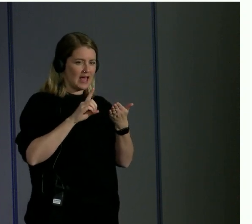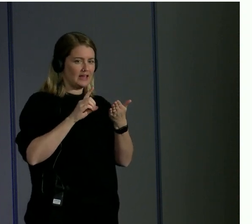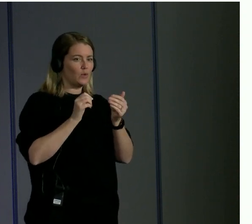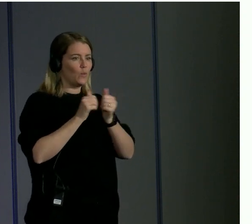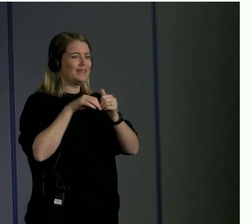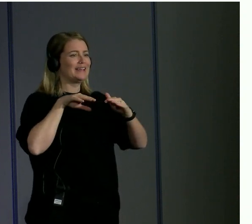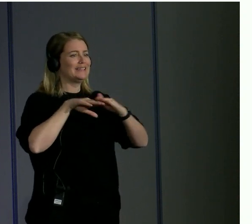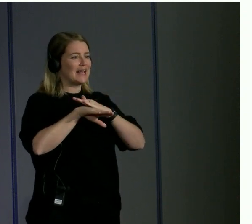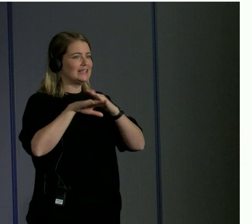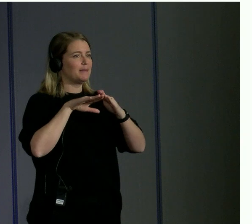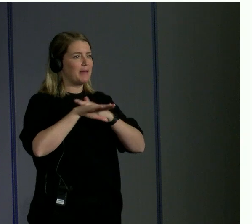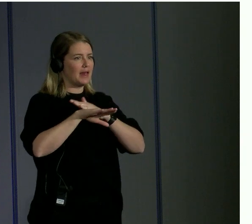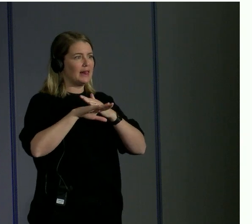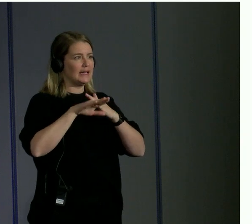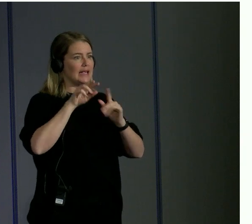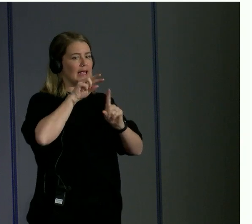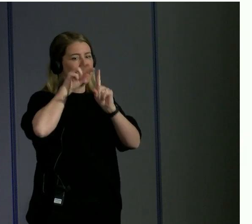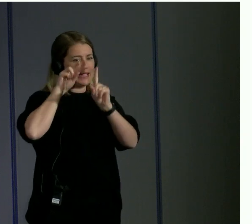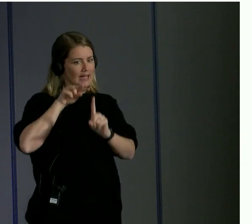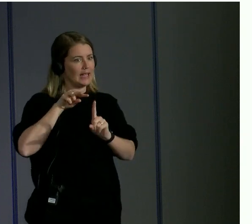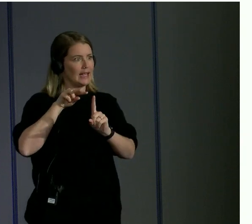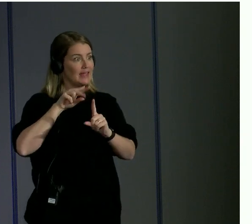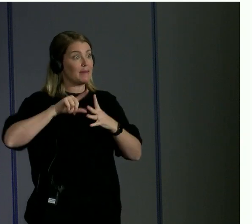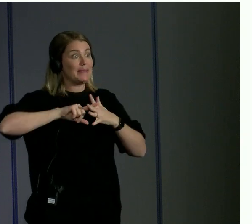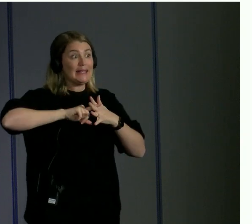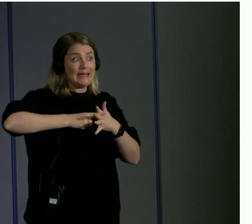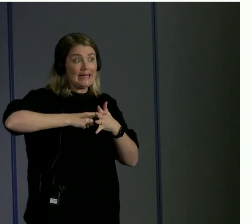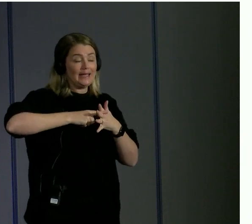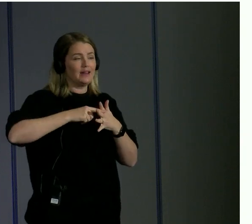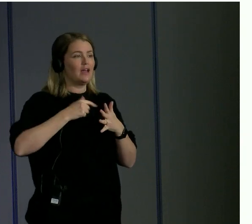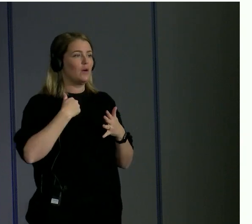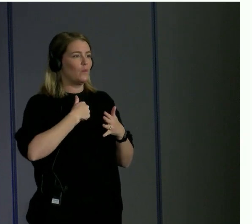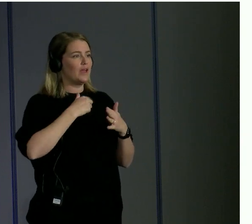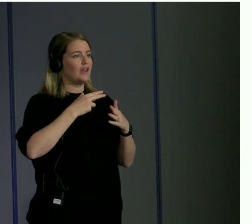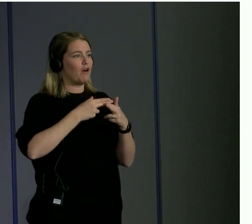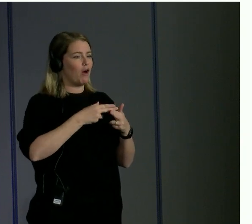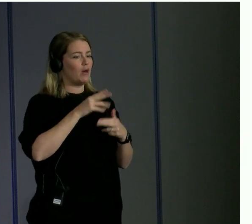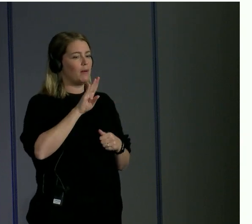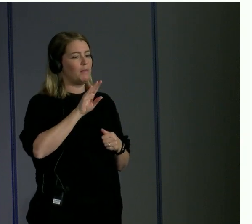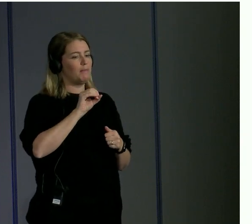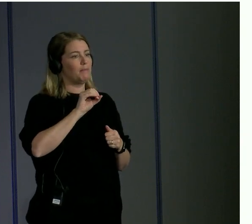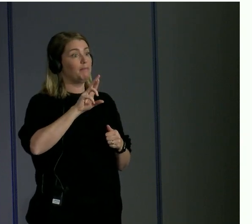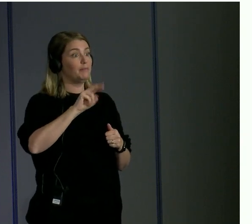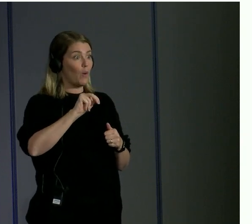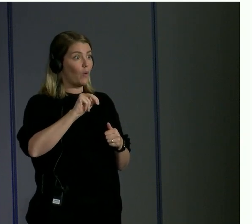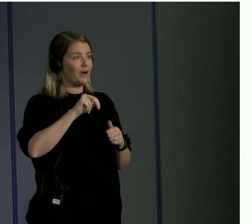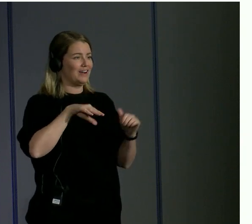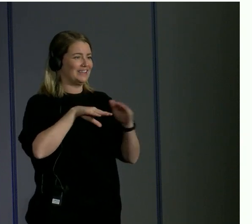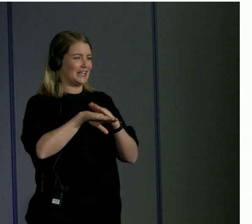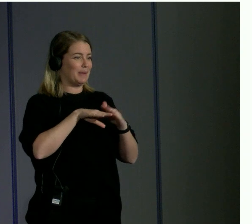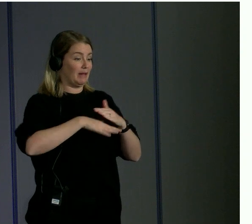accessibility at the beginning. We call it "Born accessibility" so when you create that document,